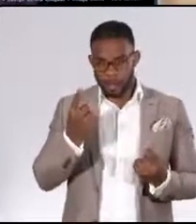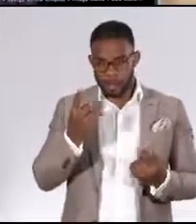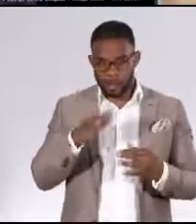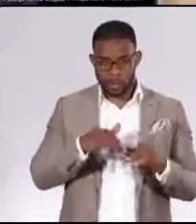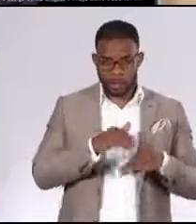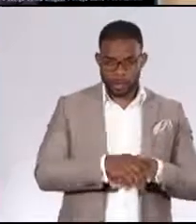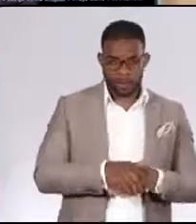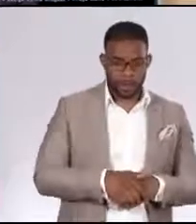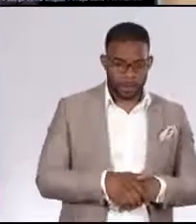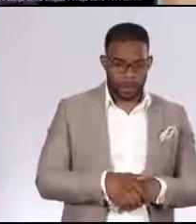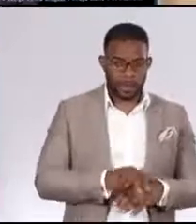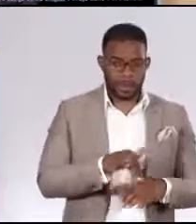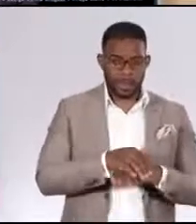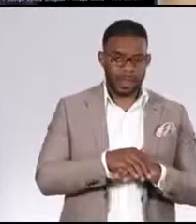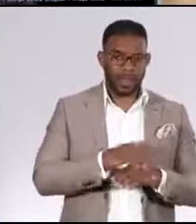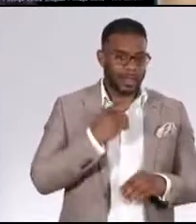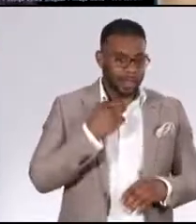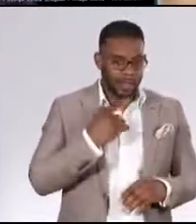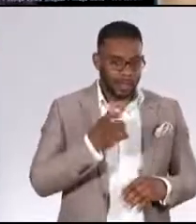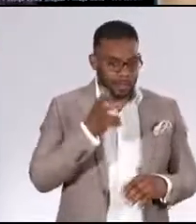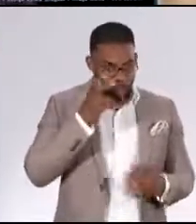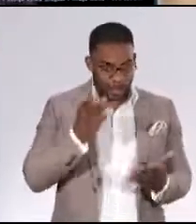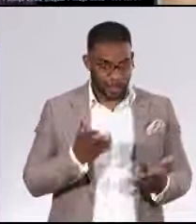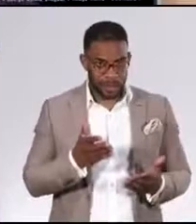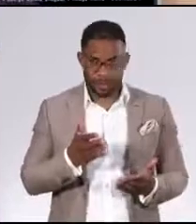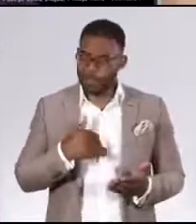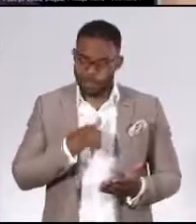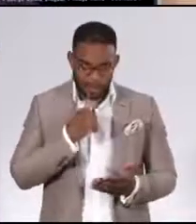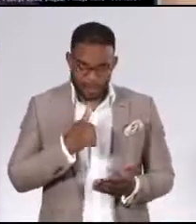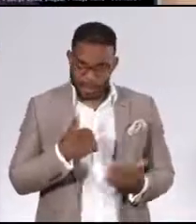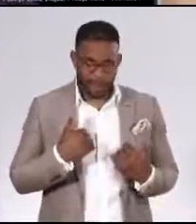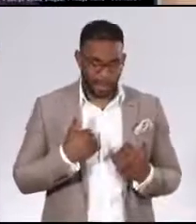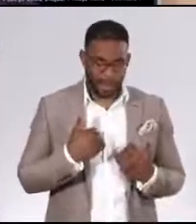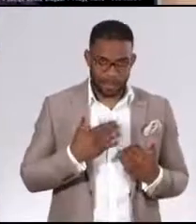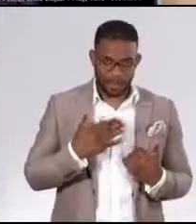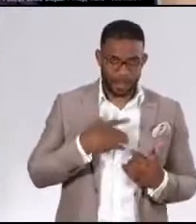This english accent that you're hearing, I did not have it on my 20s.